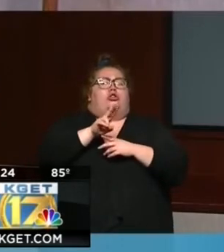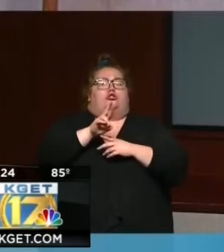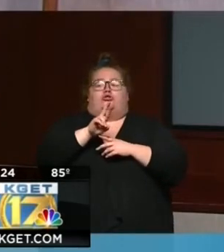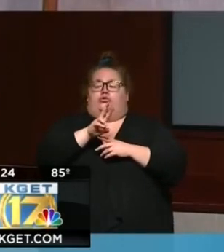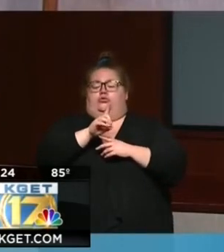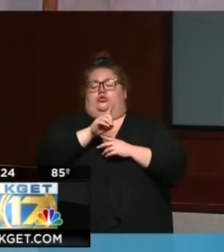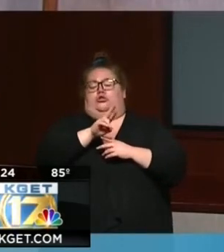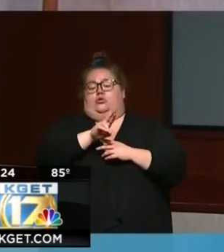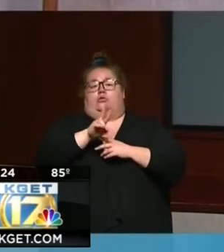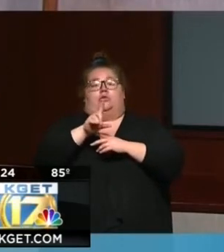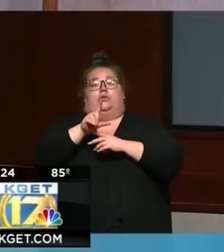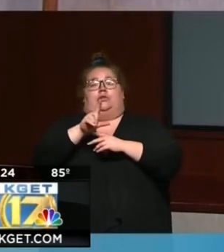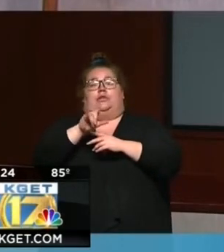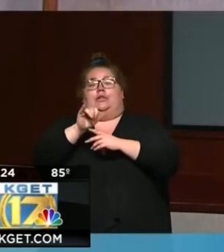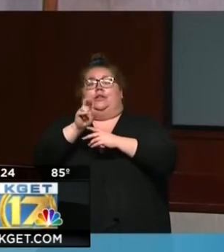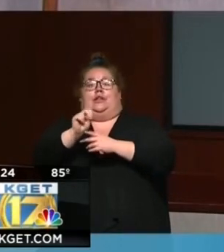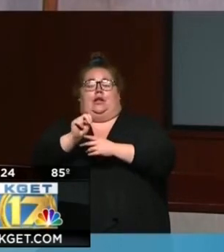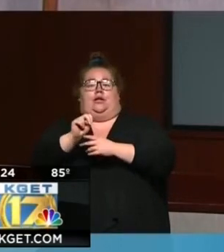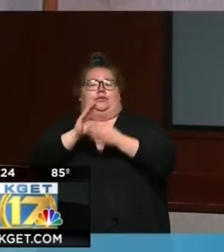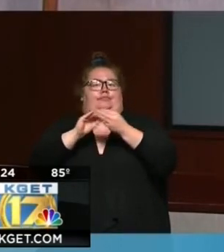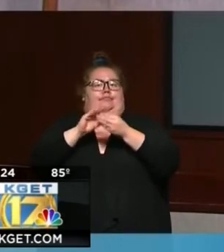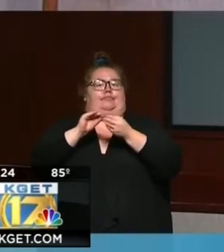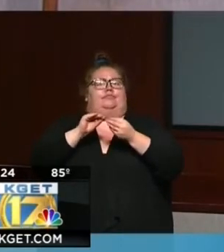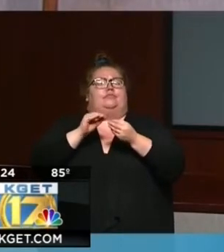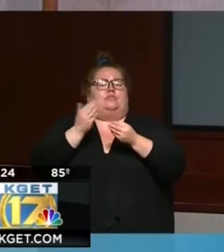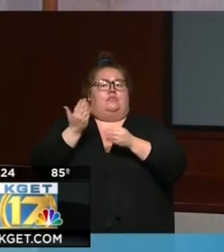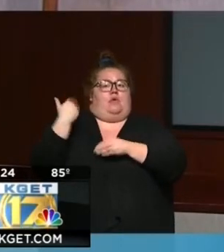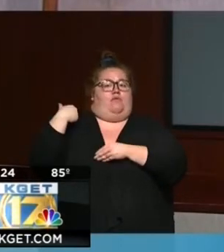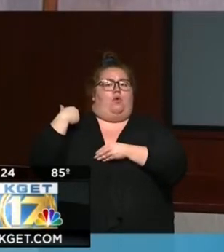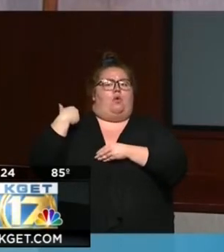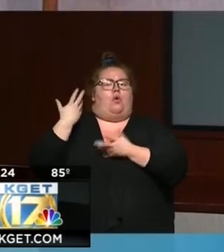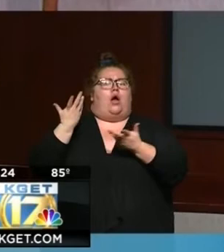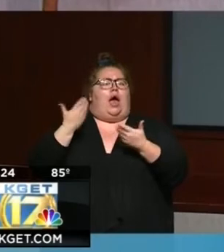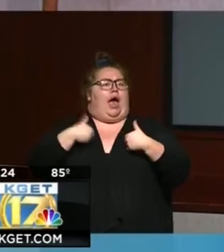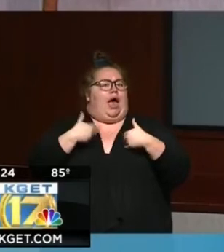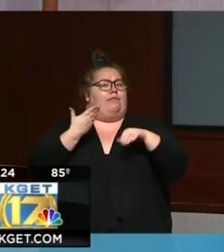Reporter: THANK YOU, RON.